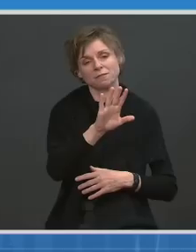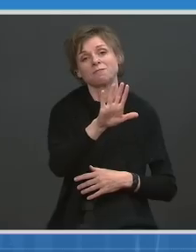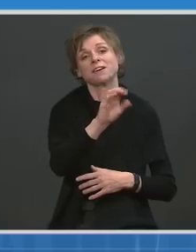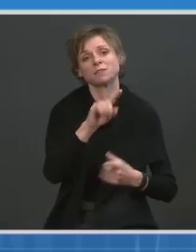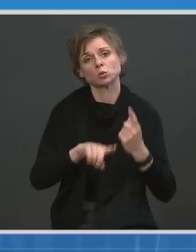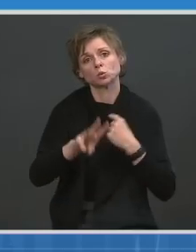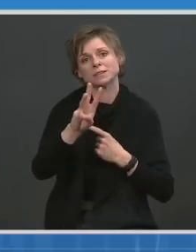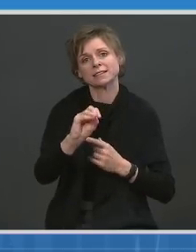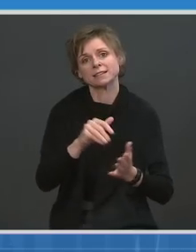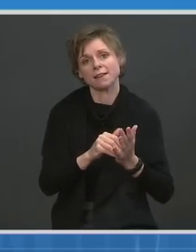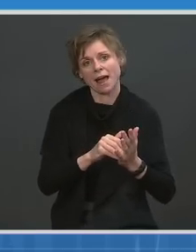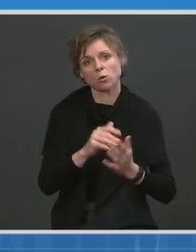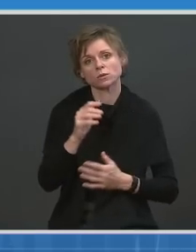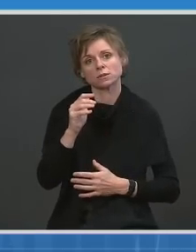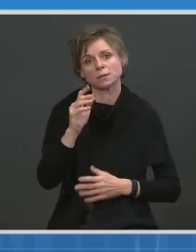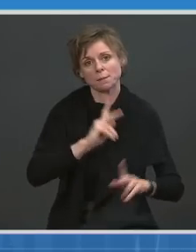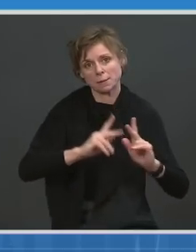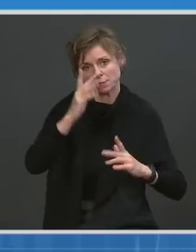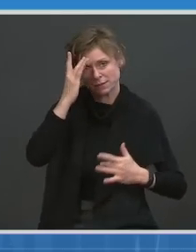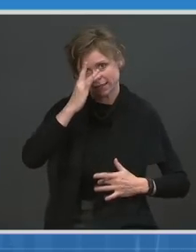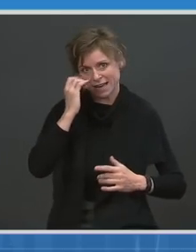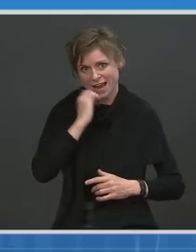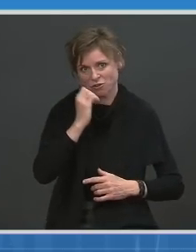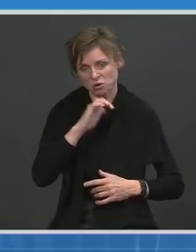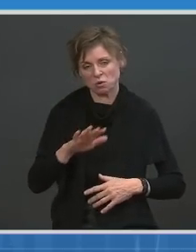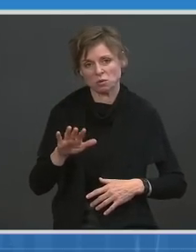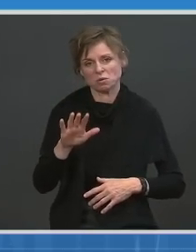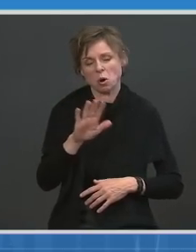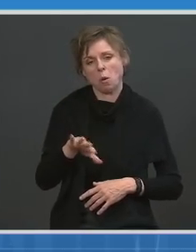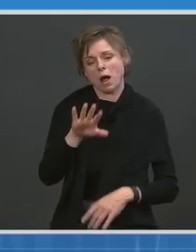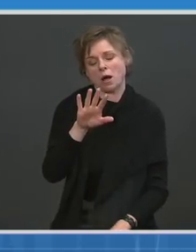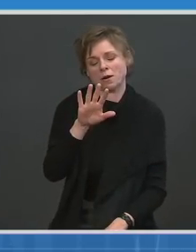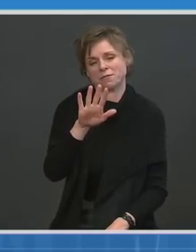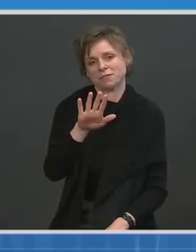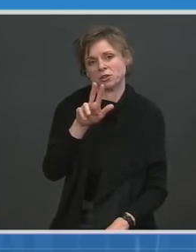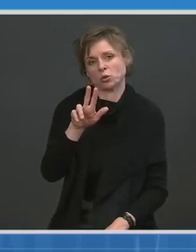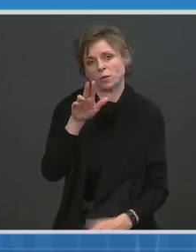with the most recent seven-day average at 53,200 cases per day.